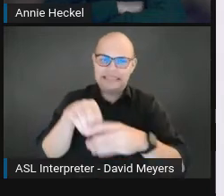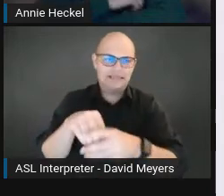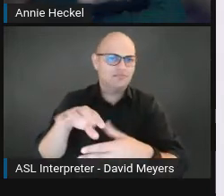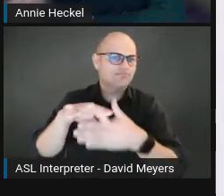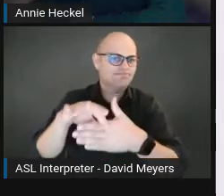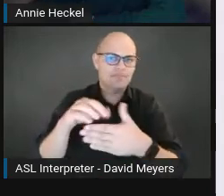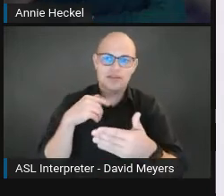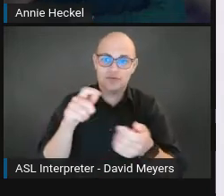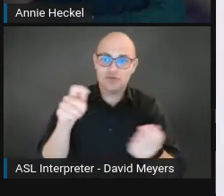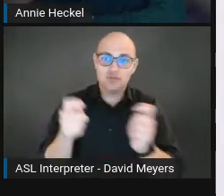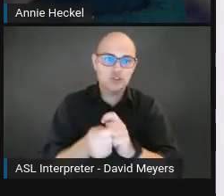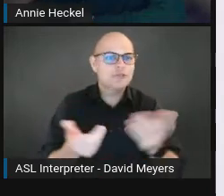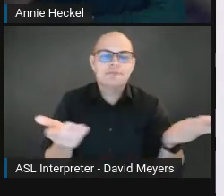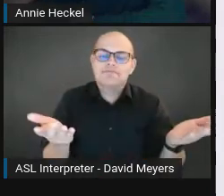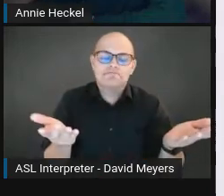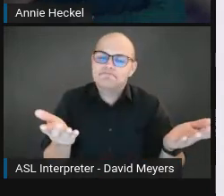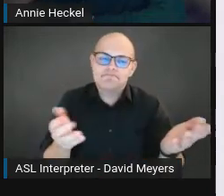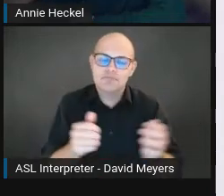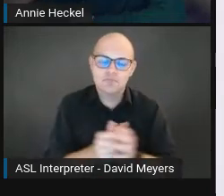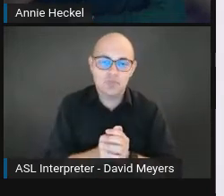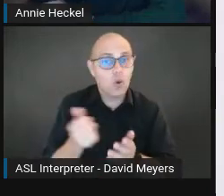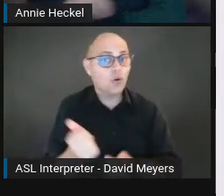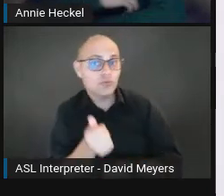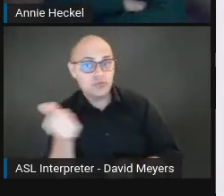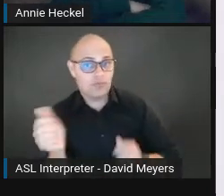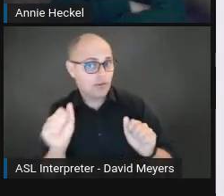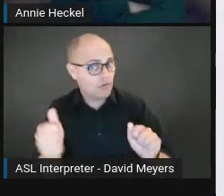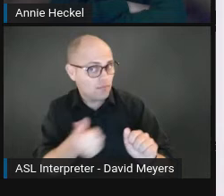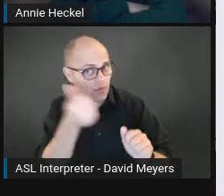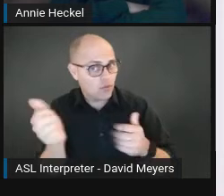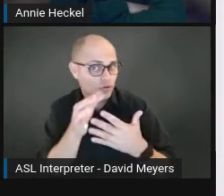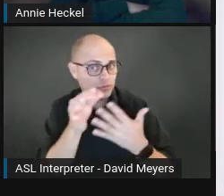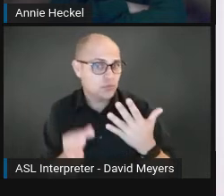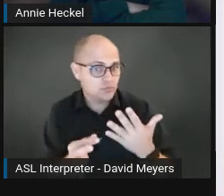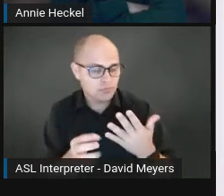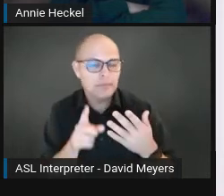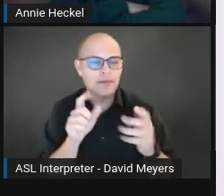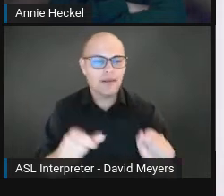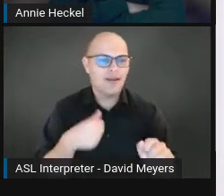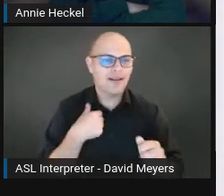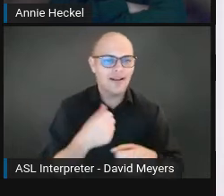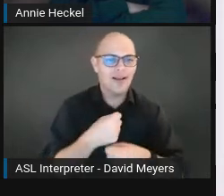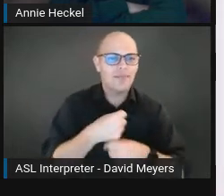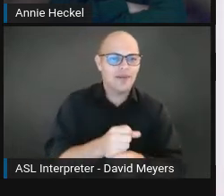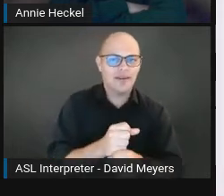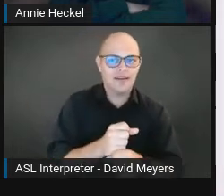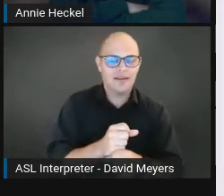Alternatively, if I could make a custom Gutenberg block.